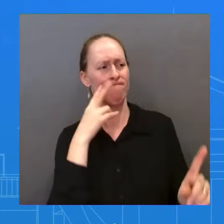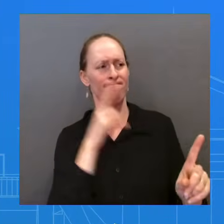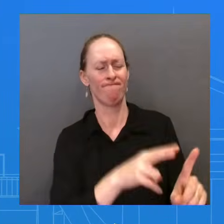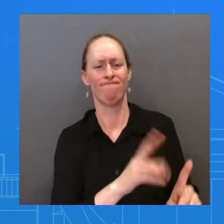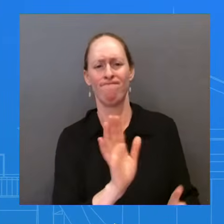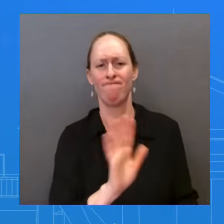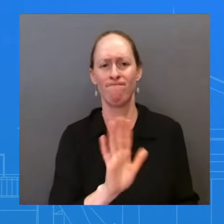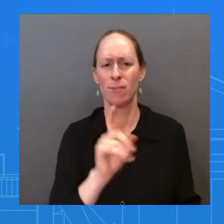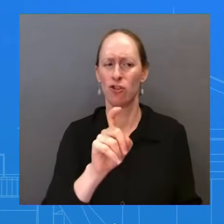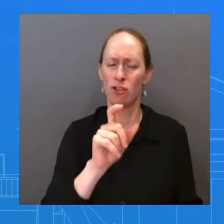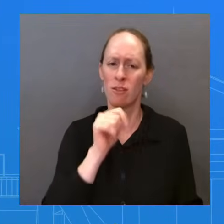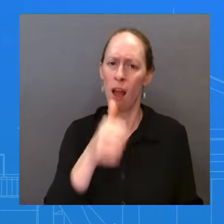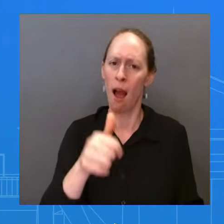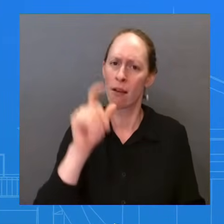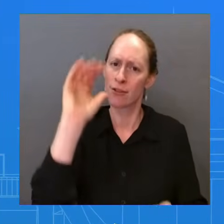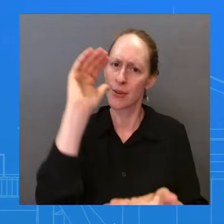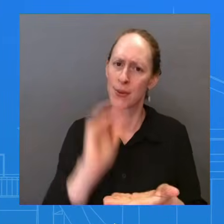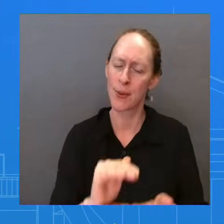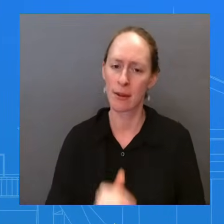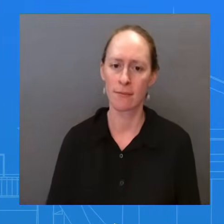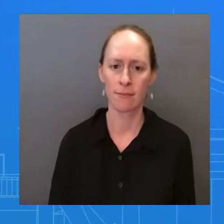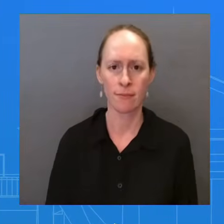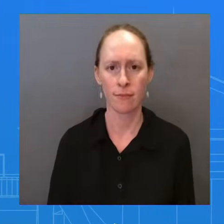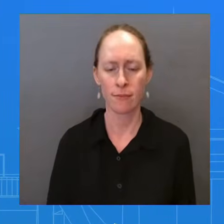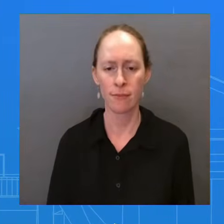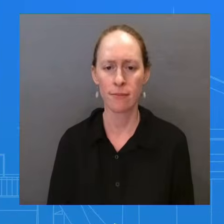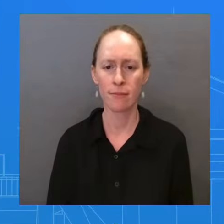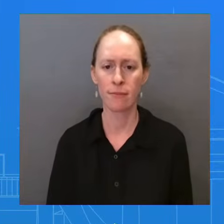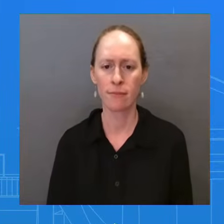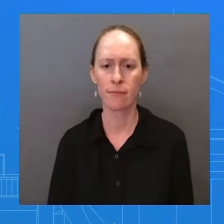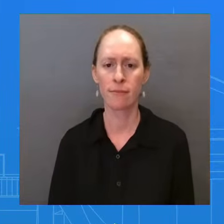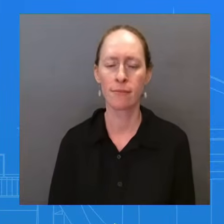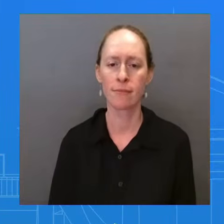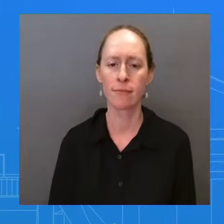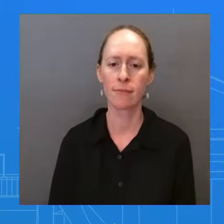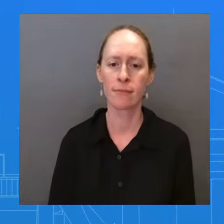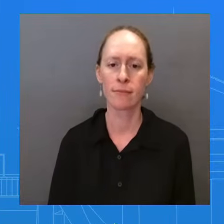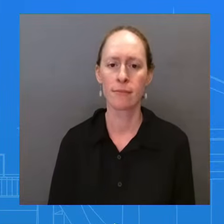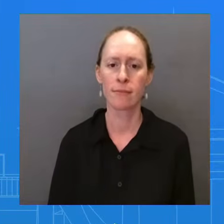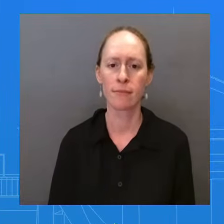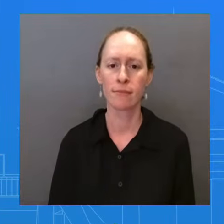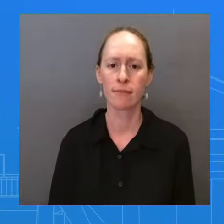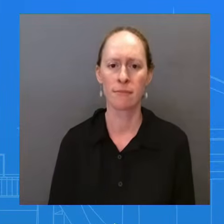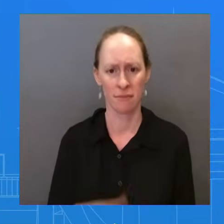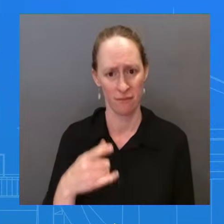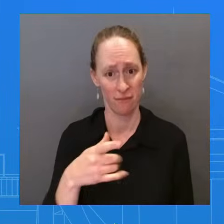and think of that as shrill or hyperbolic in any way whatsoever. Ms. Jean-Pierre: Go ahead, Michael. The Press: Thank you. Two questions, John.